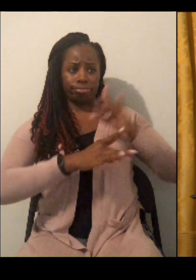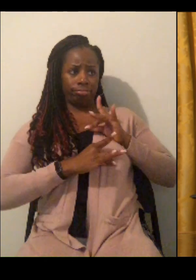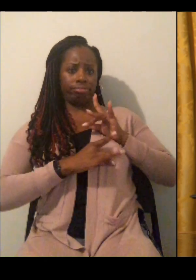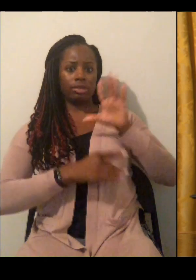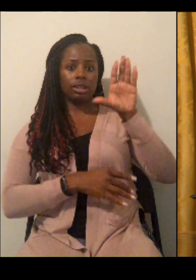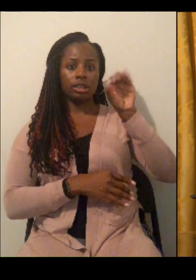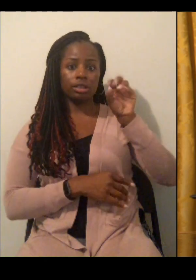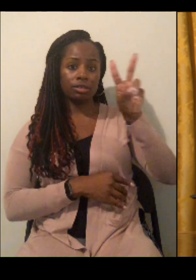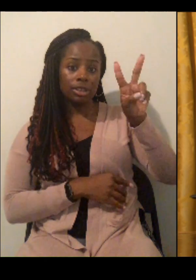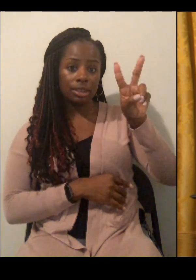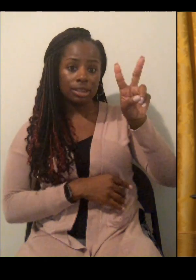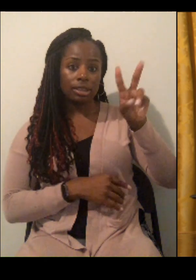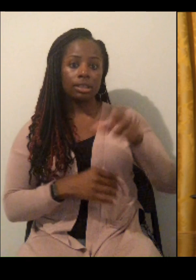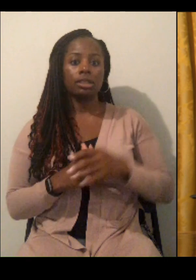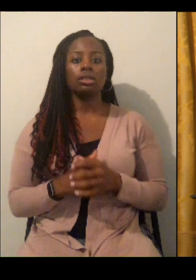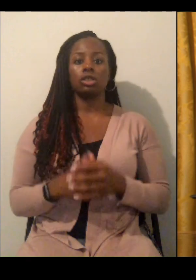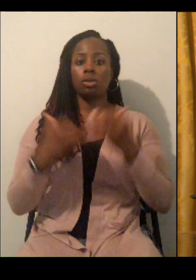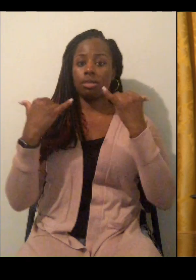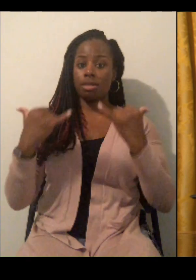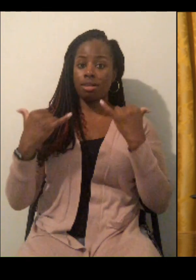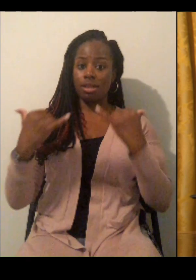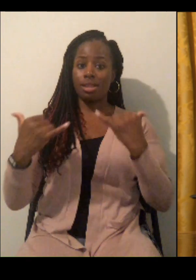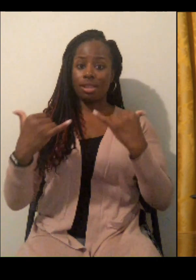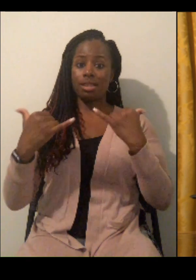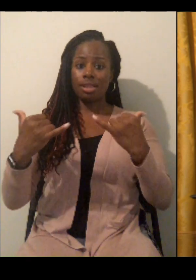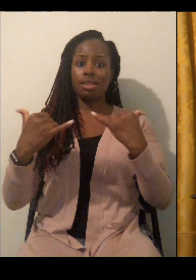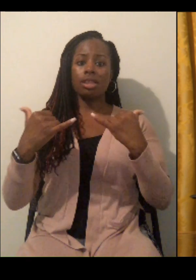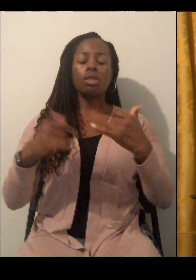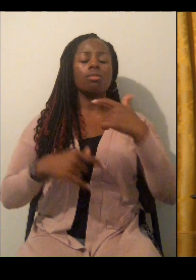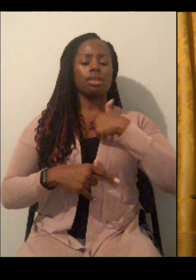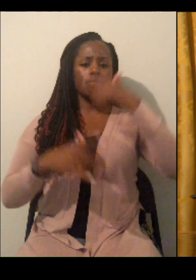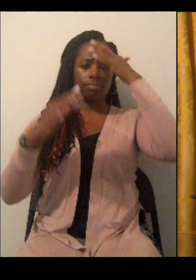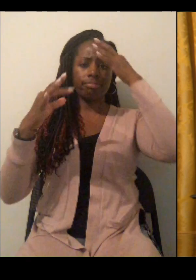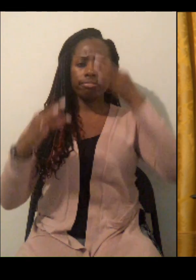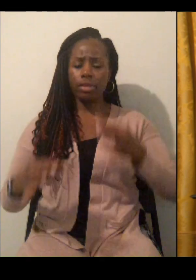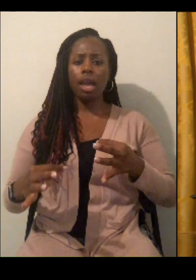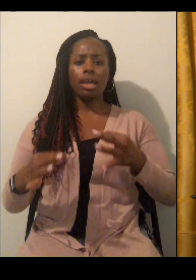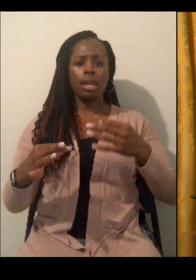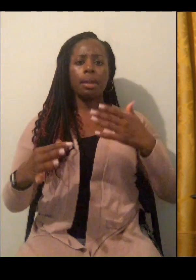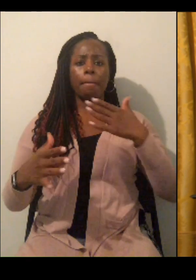have decided to take several strong but actions to protect the health and